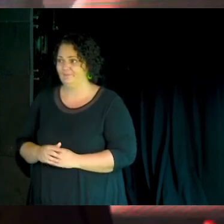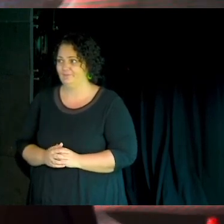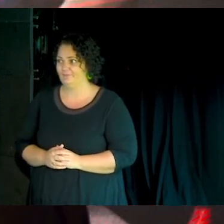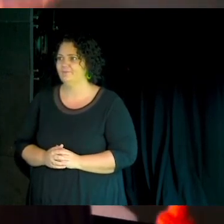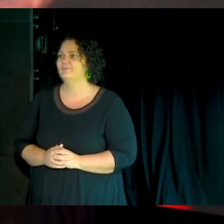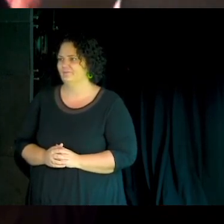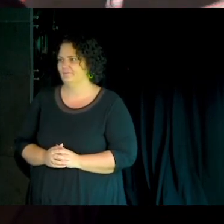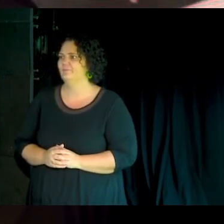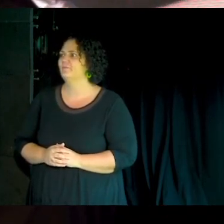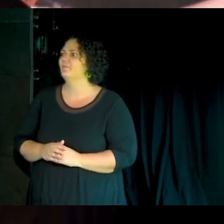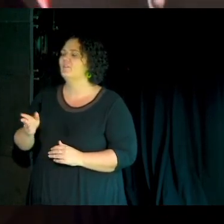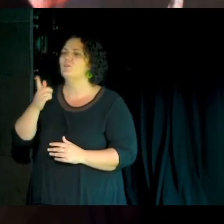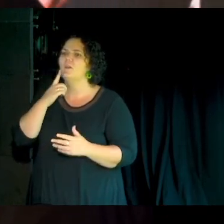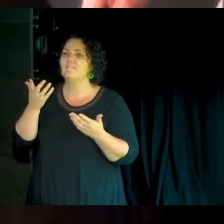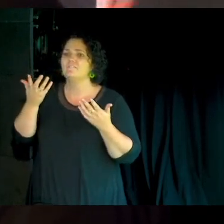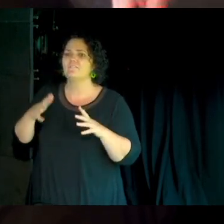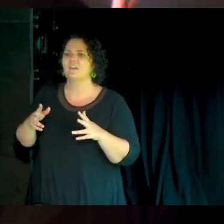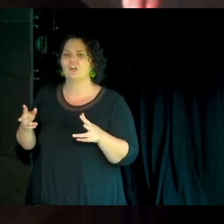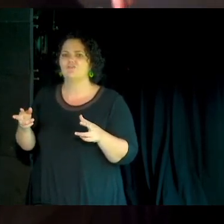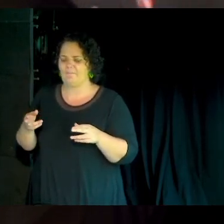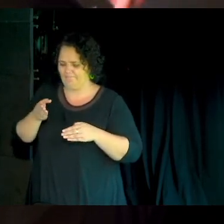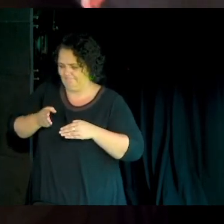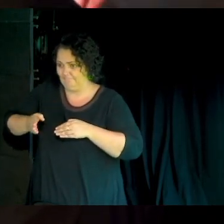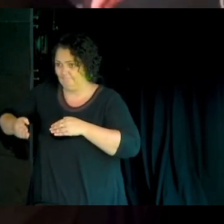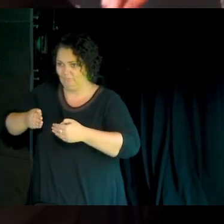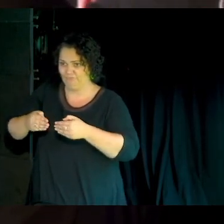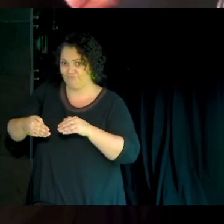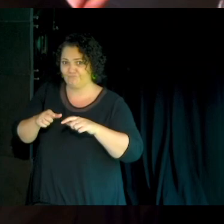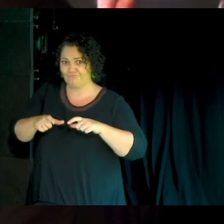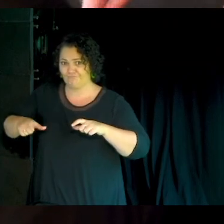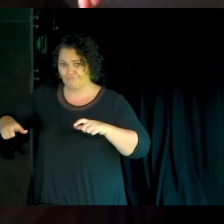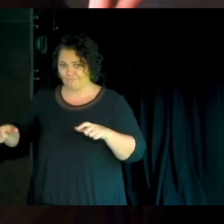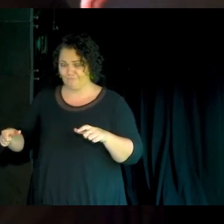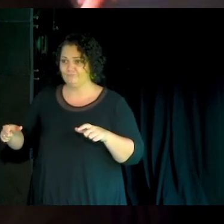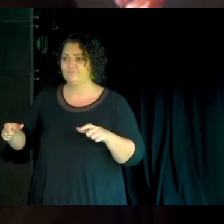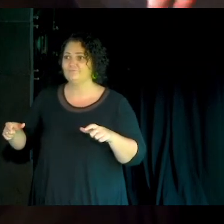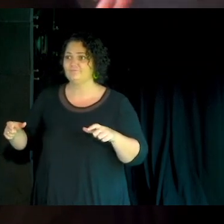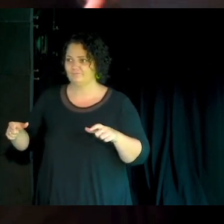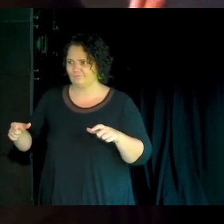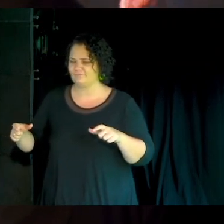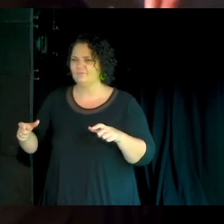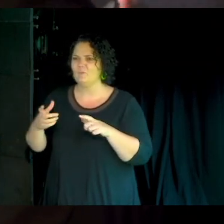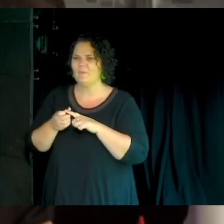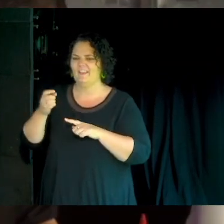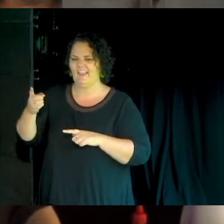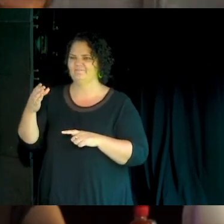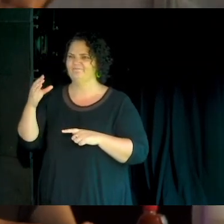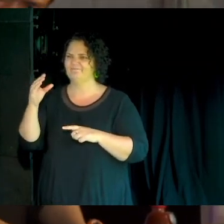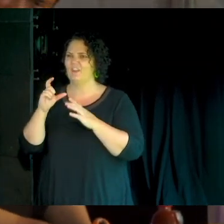all these crab powder color into pieces with the claw so this is the trickiest part because